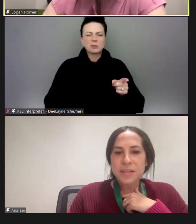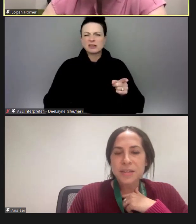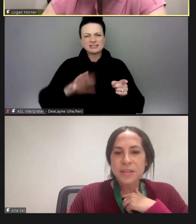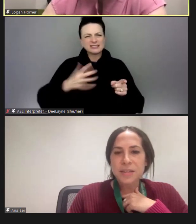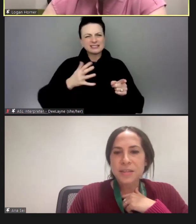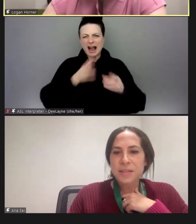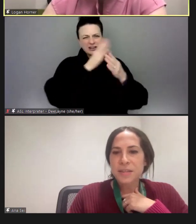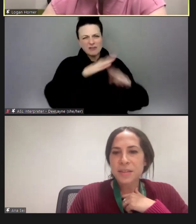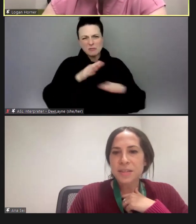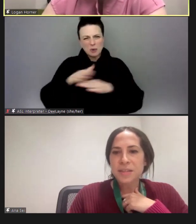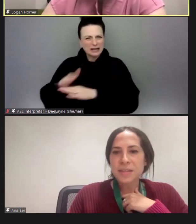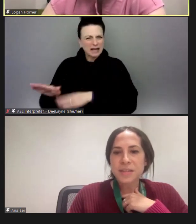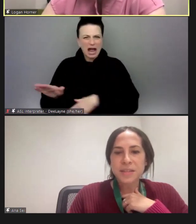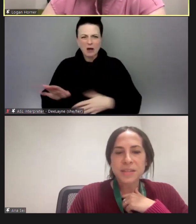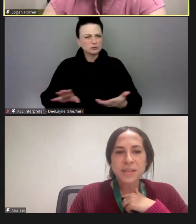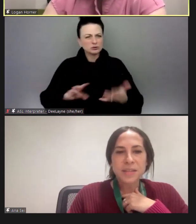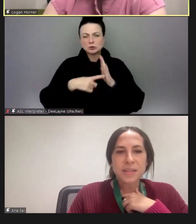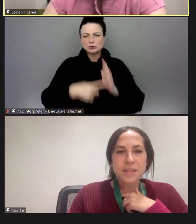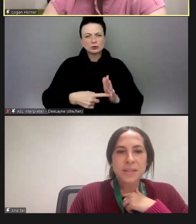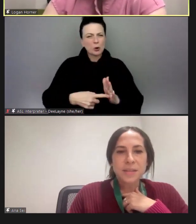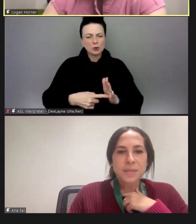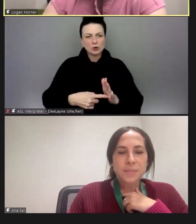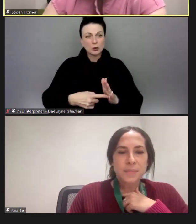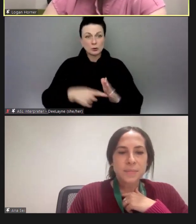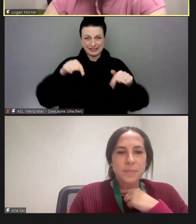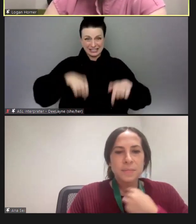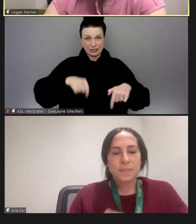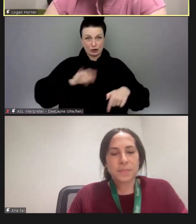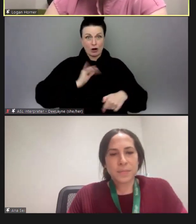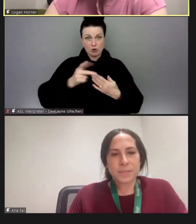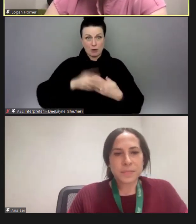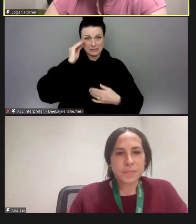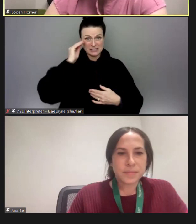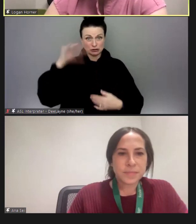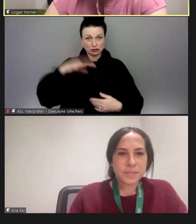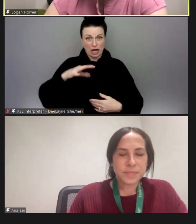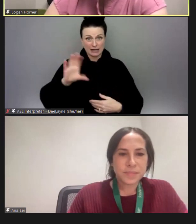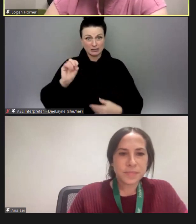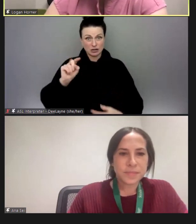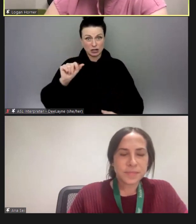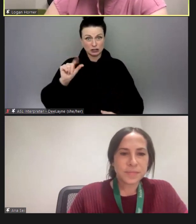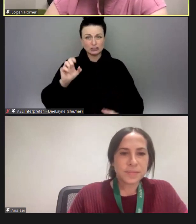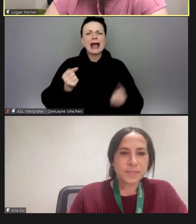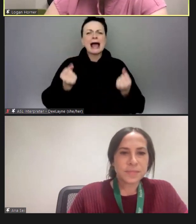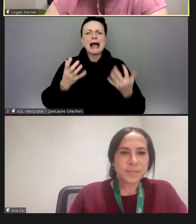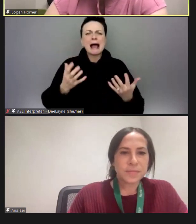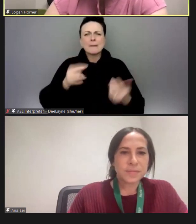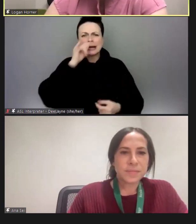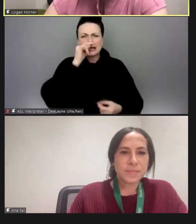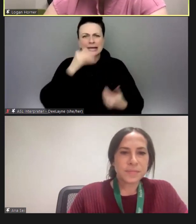to show you at sunshine how many kids do